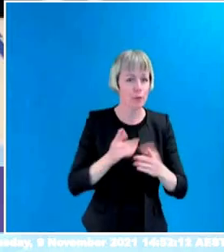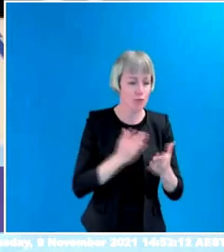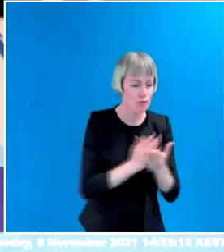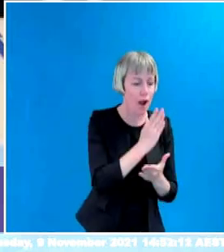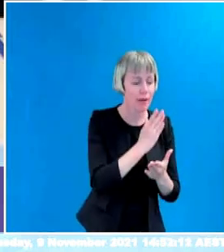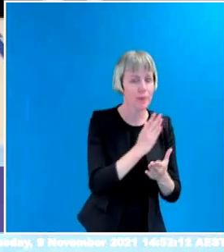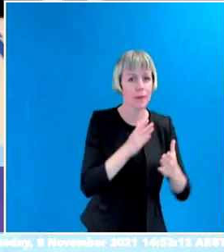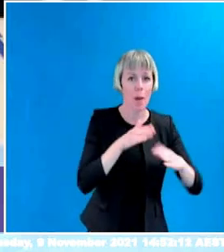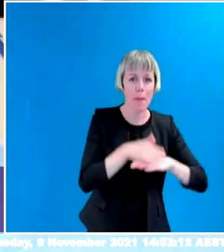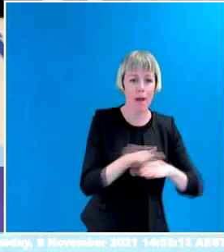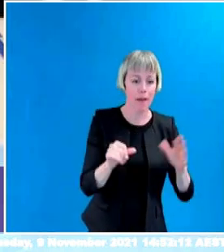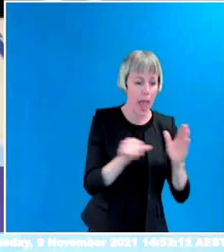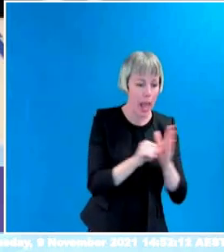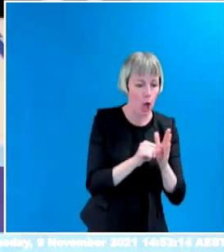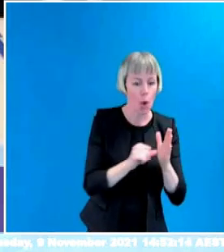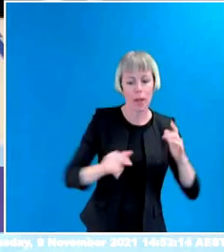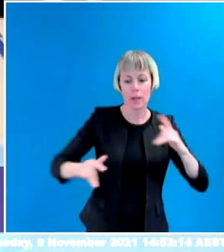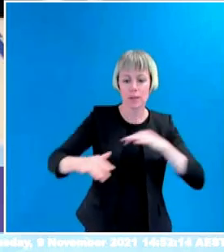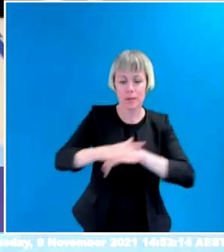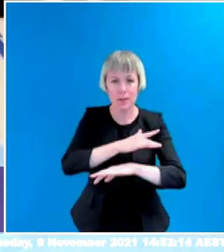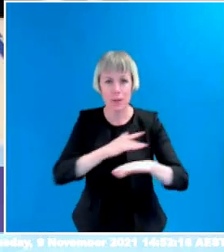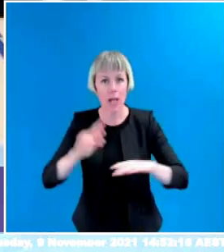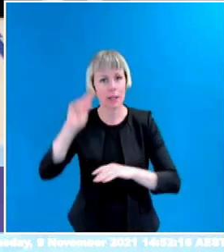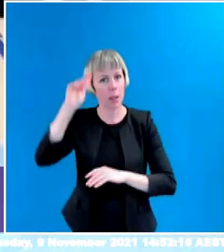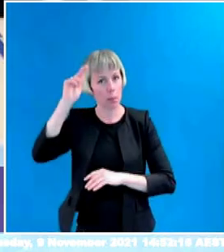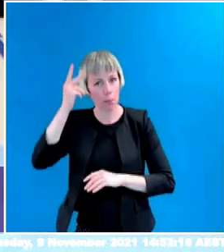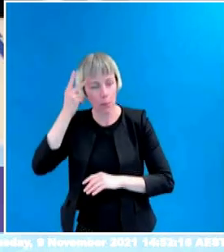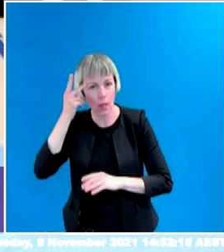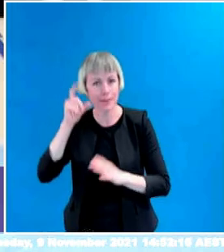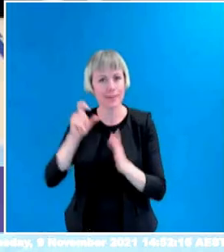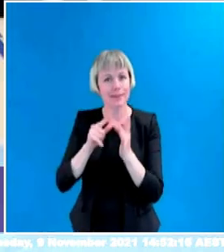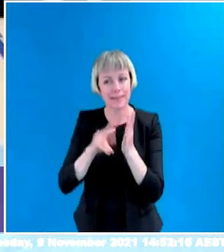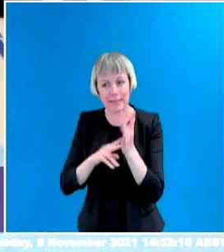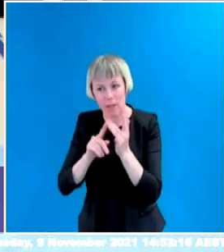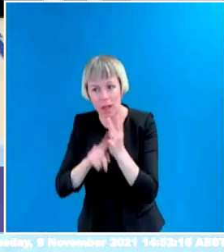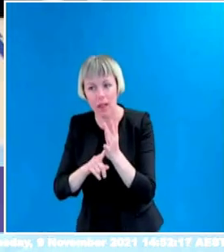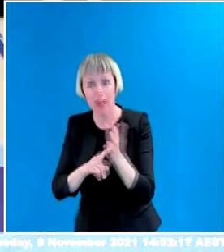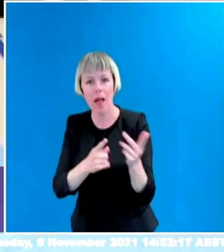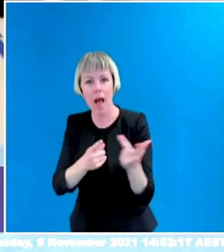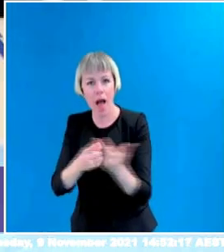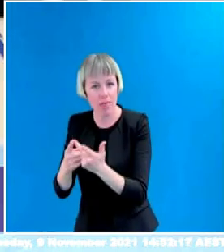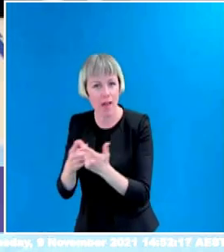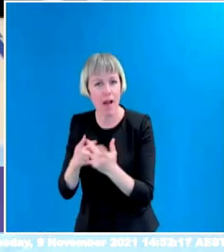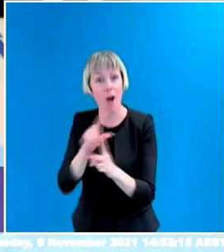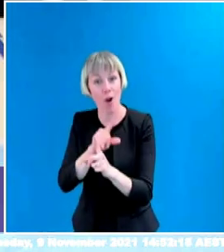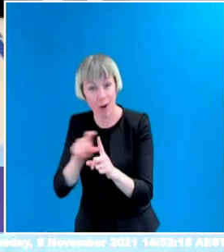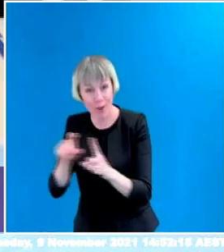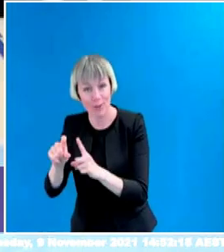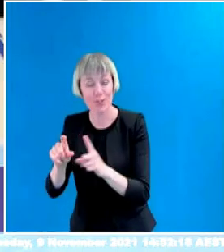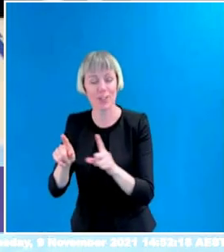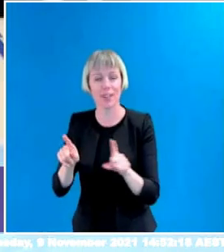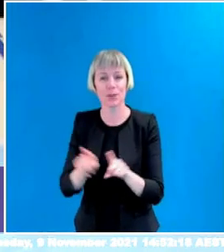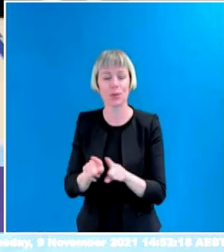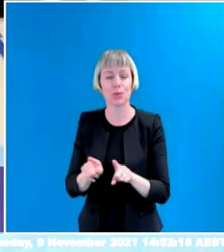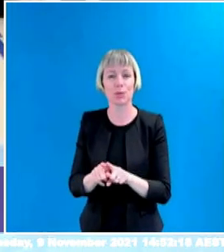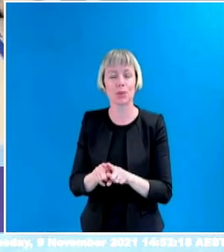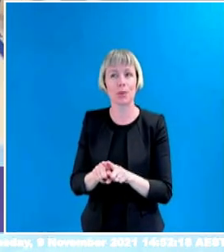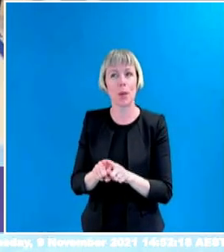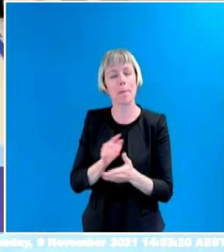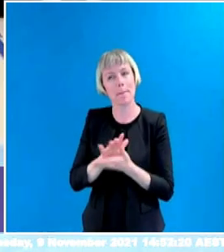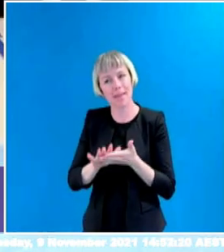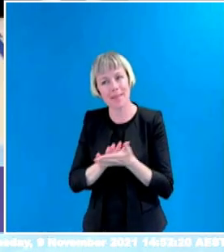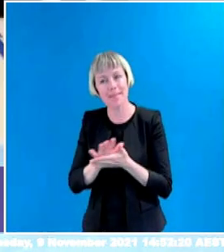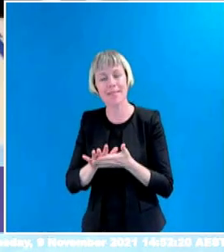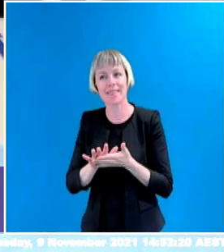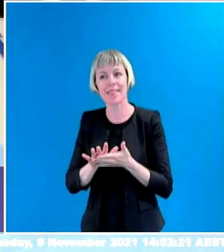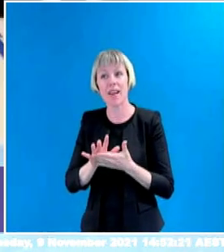they cover inevitably means the government is in the business